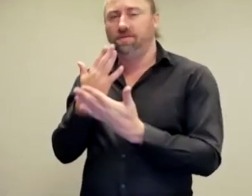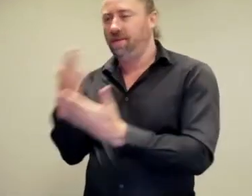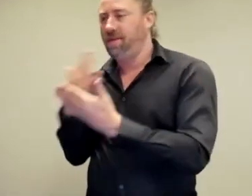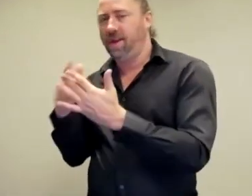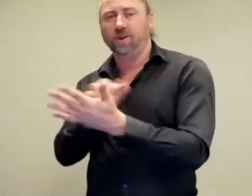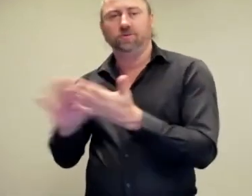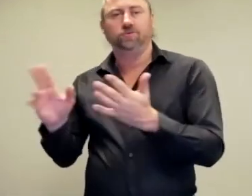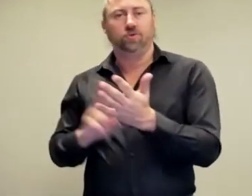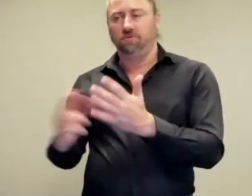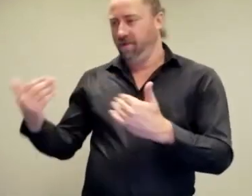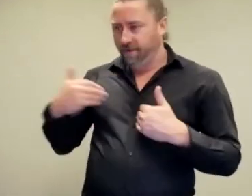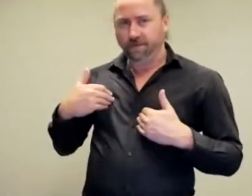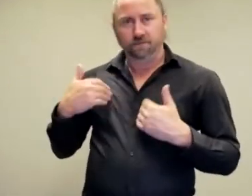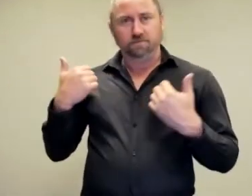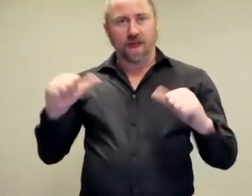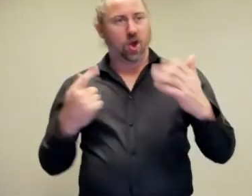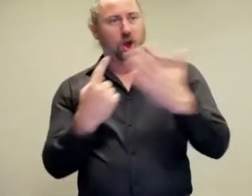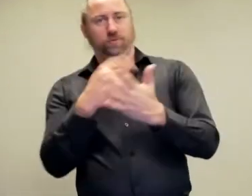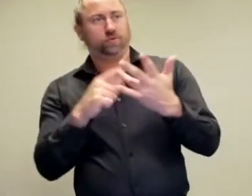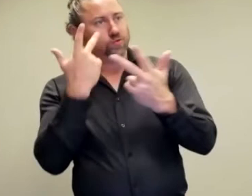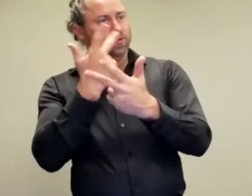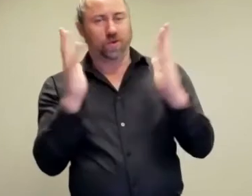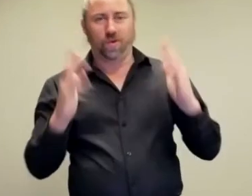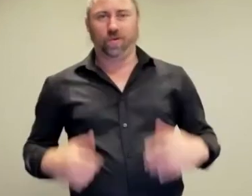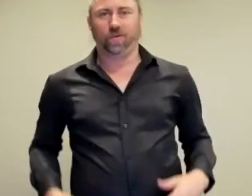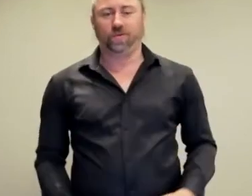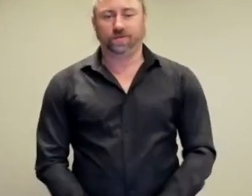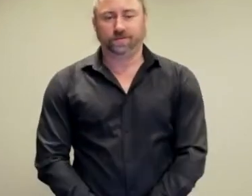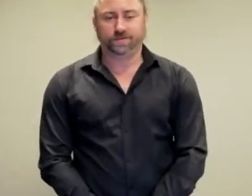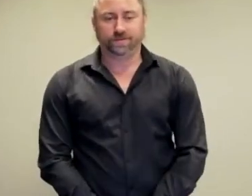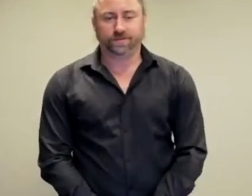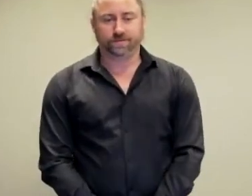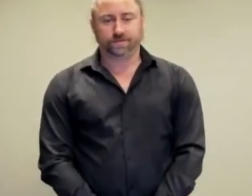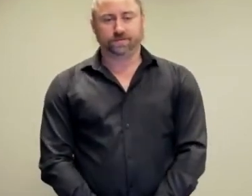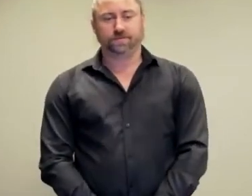for the realisation of this work. So let me just